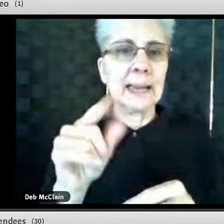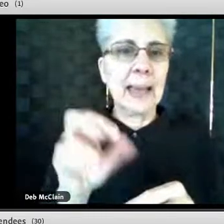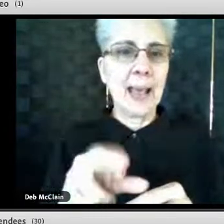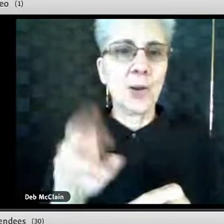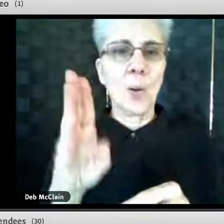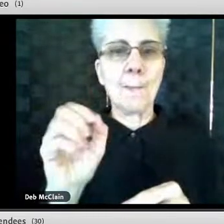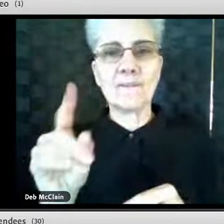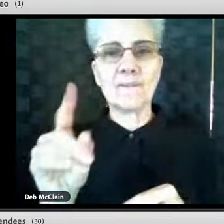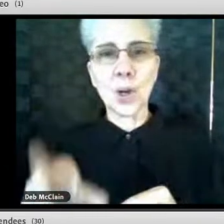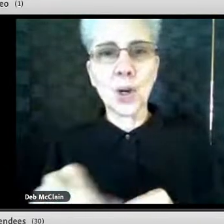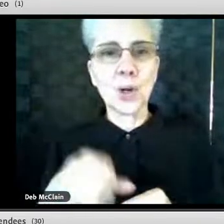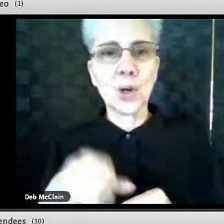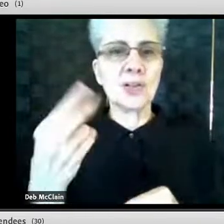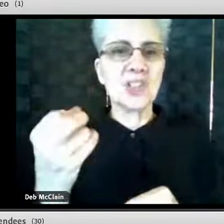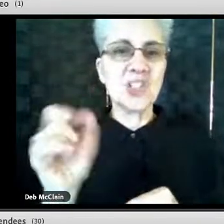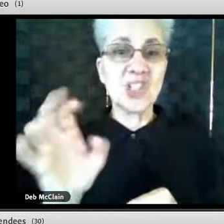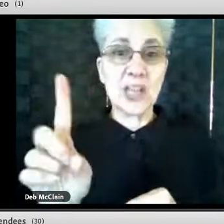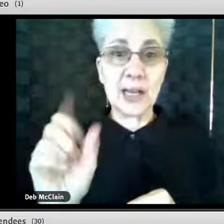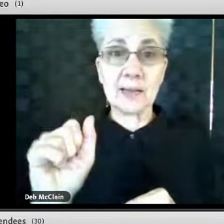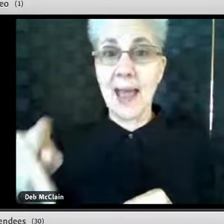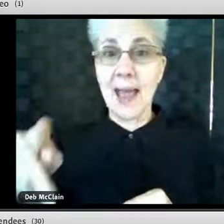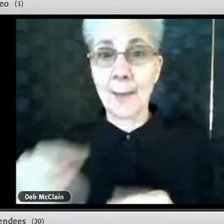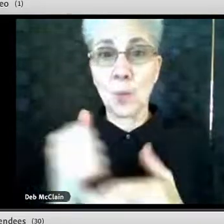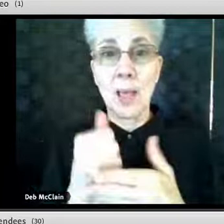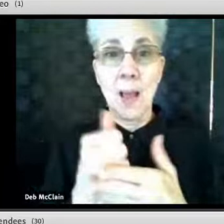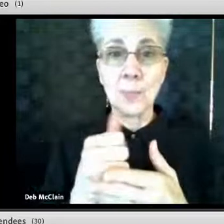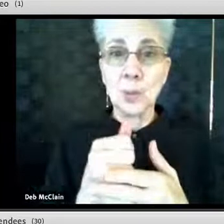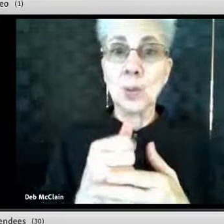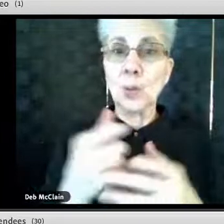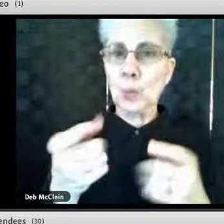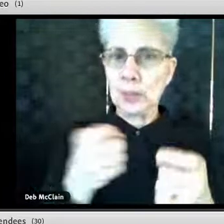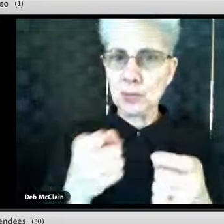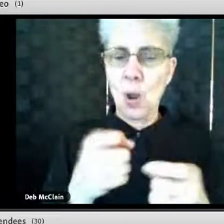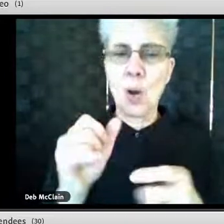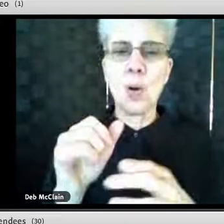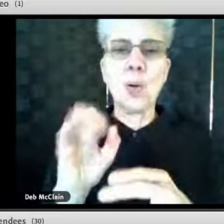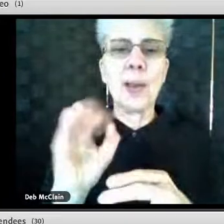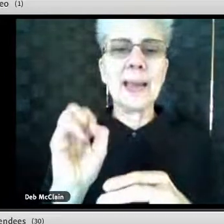Later, Buffer, Shield App will actually help you manage your LinkedIn account.